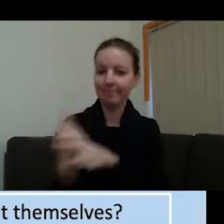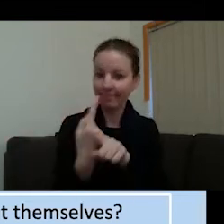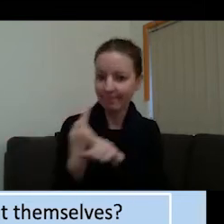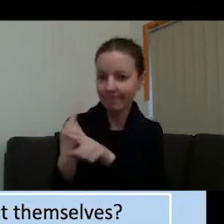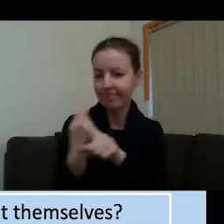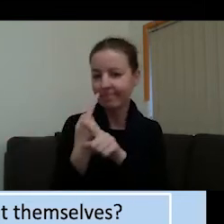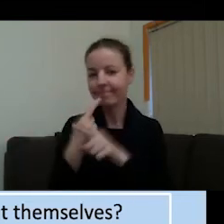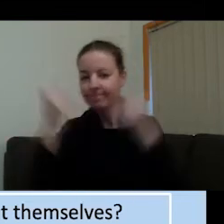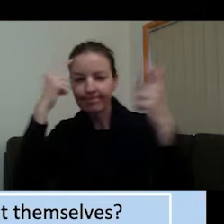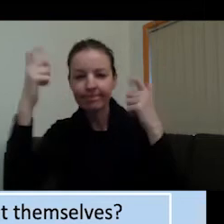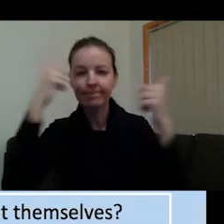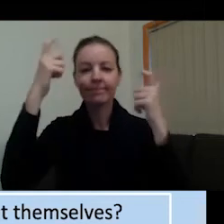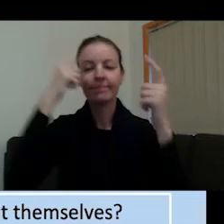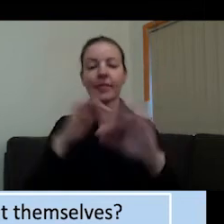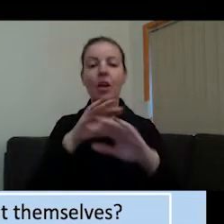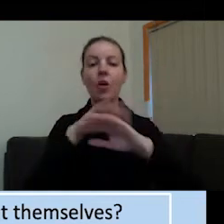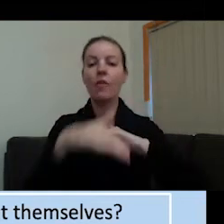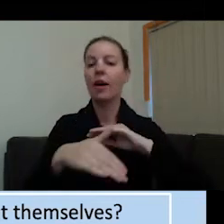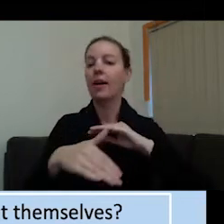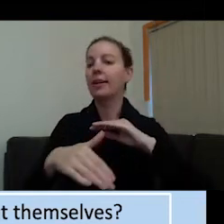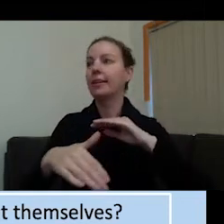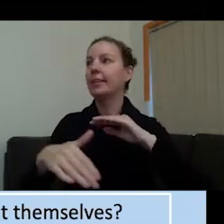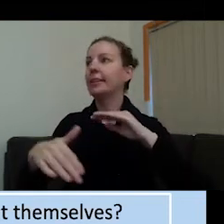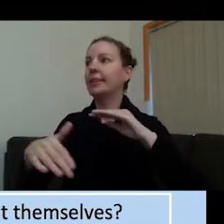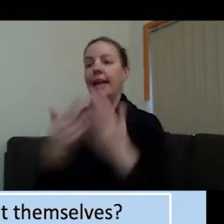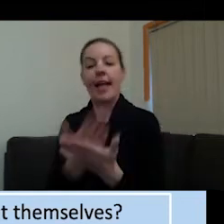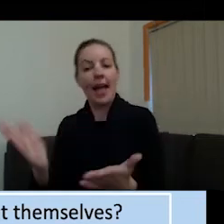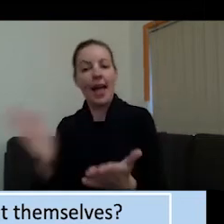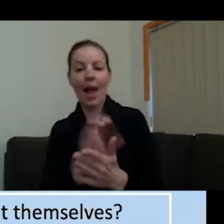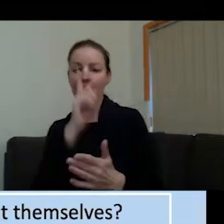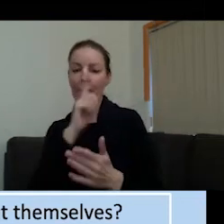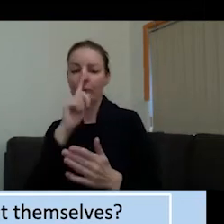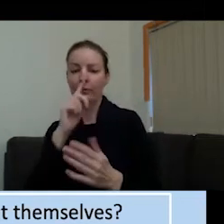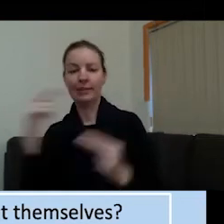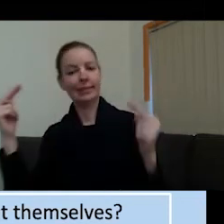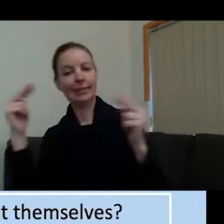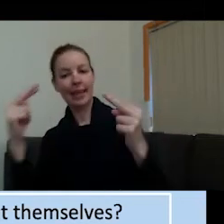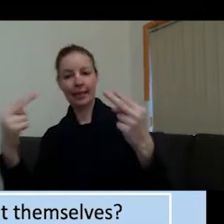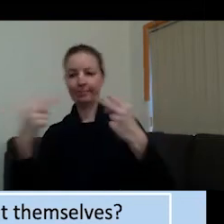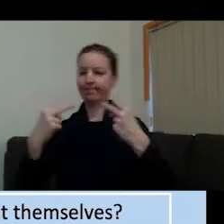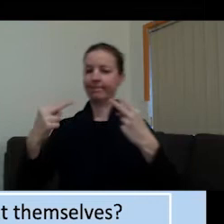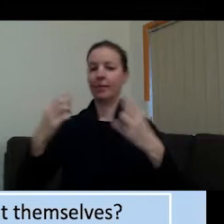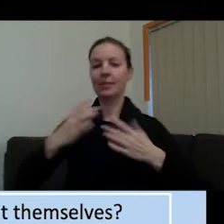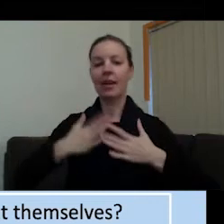ideas about the way that people see themselves, I suppose. Often